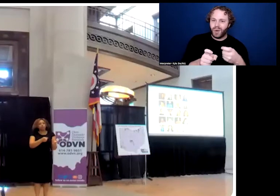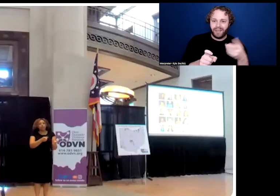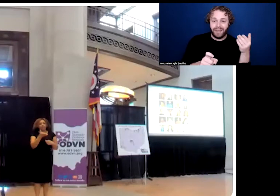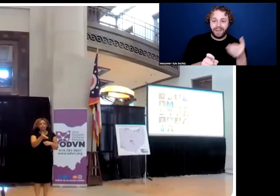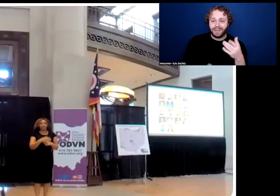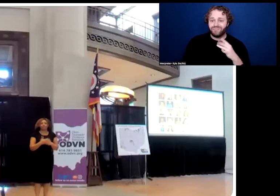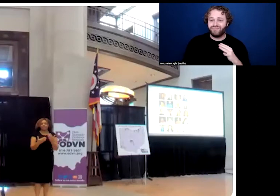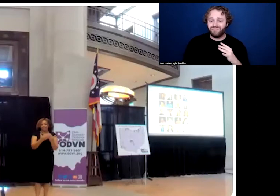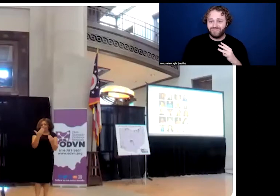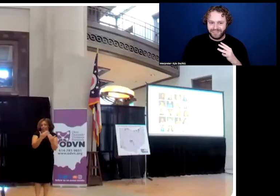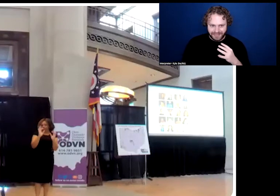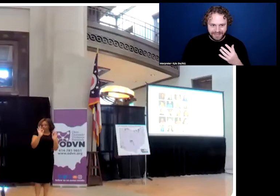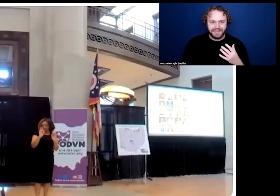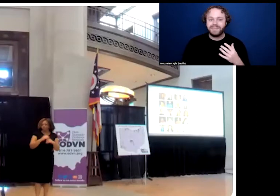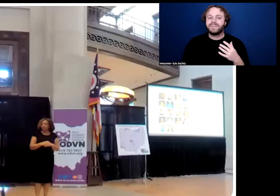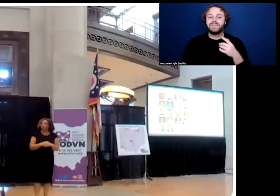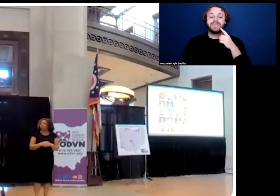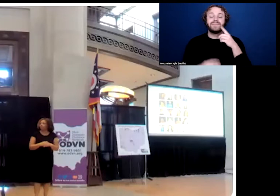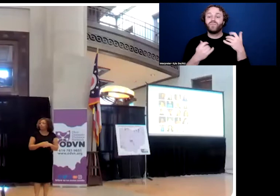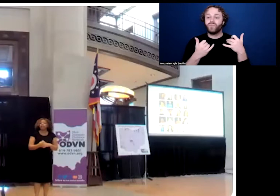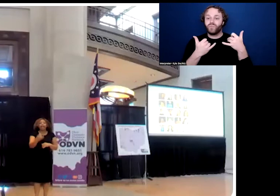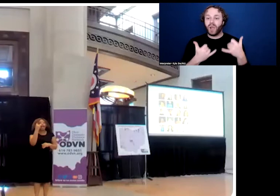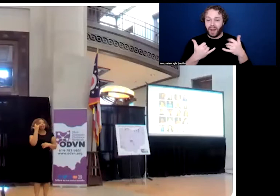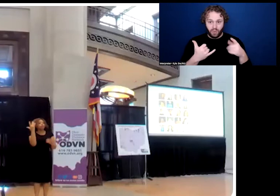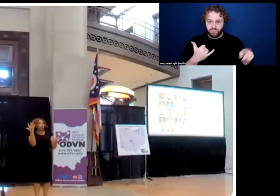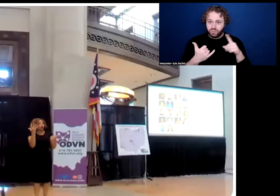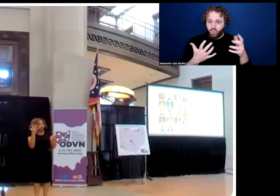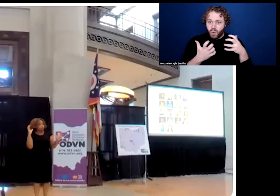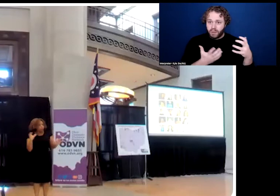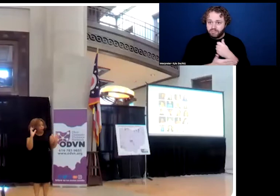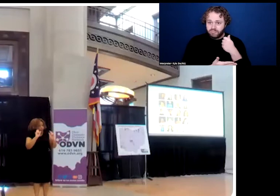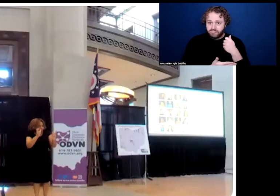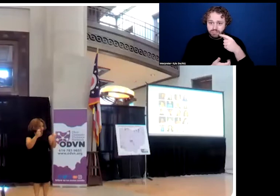Now, right now, if anybody wants to do that, I won't mind having your phone out.